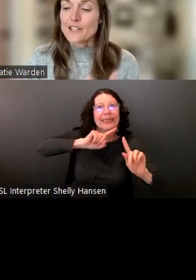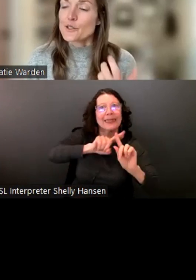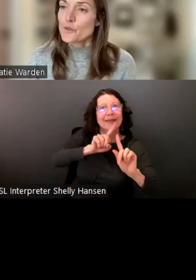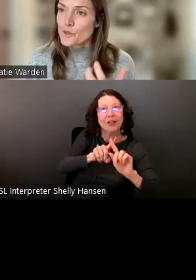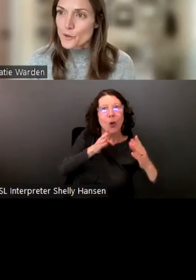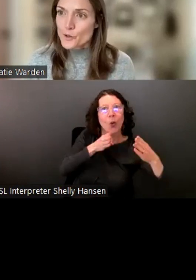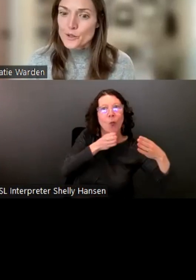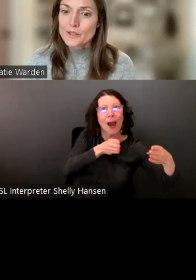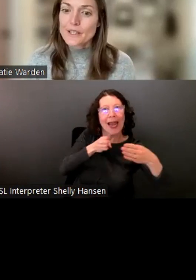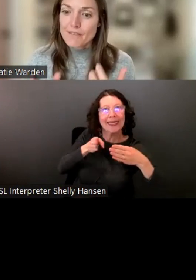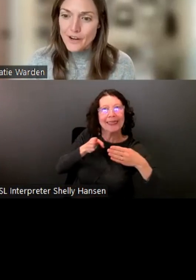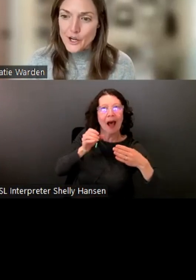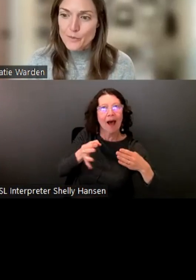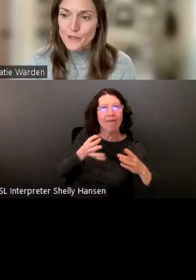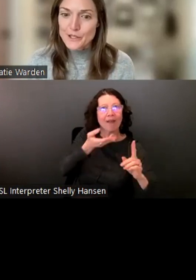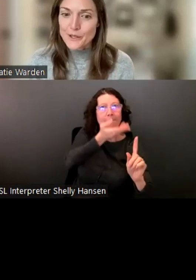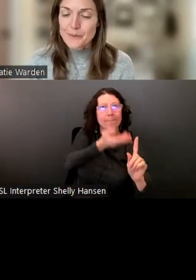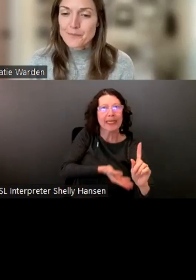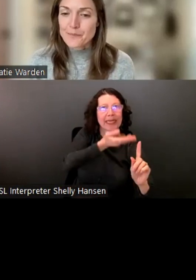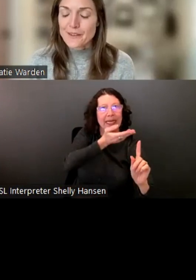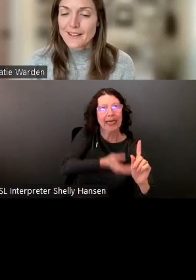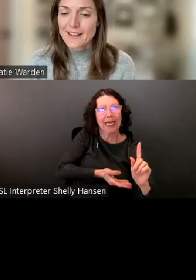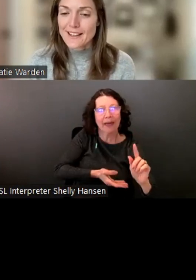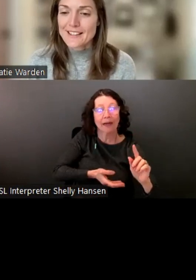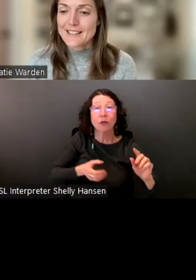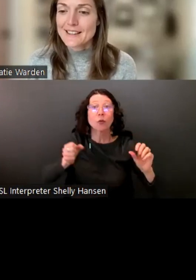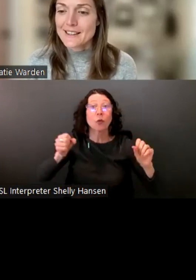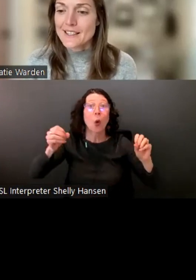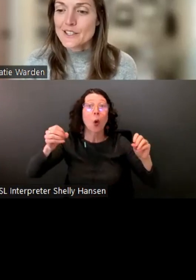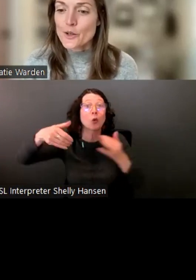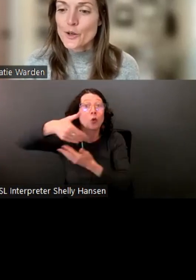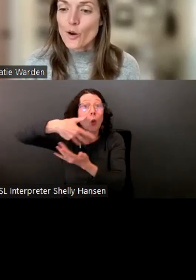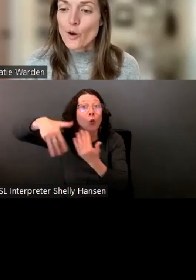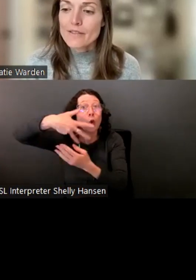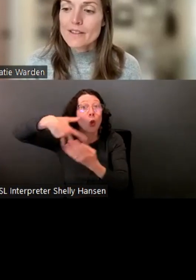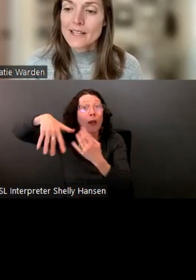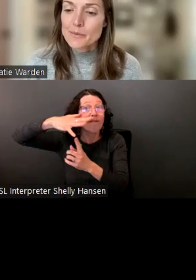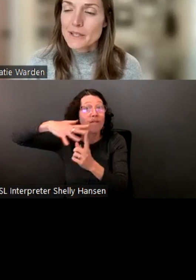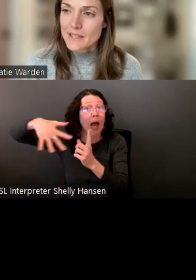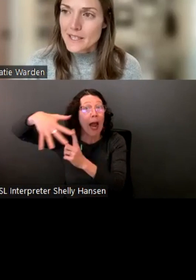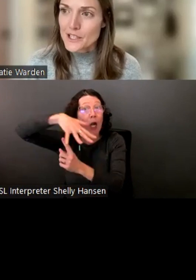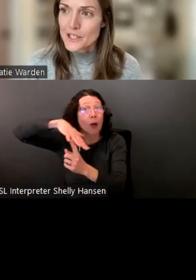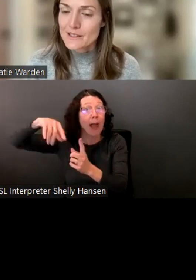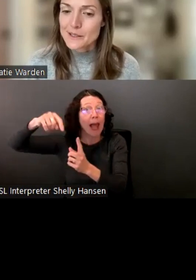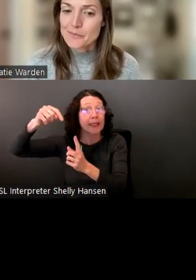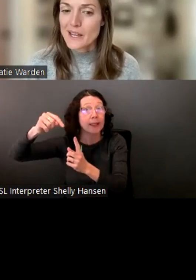And so the social environment, right? These are all of the expectations